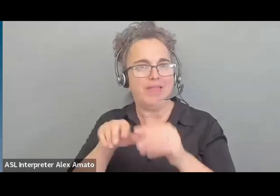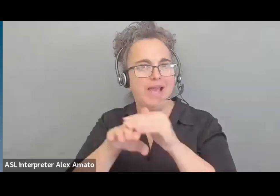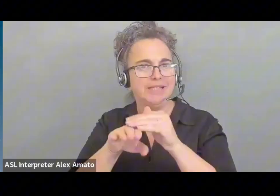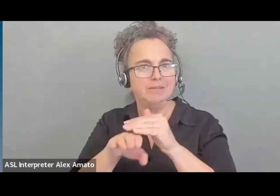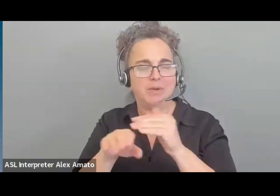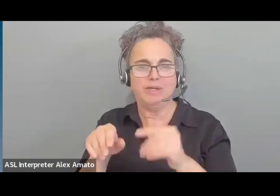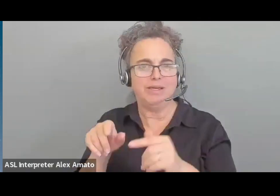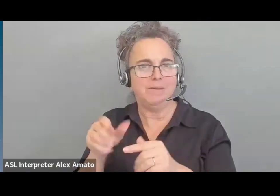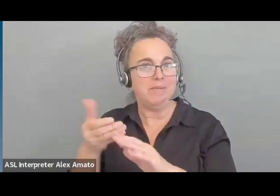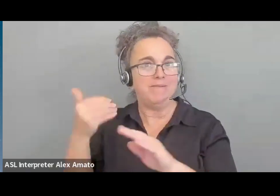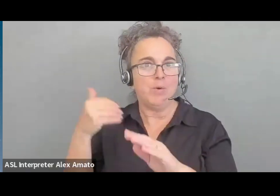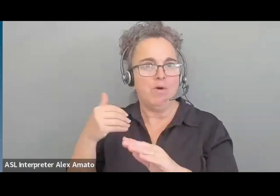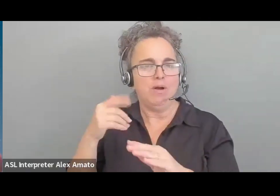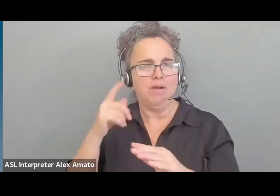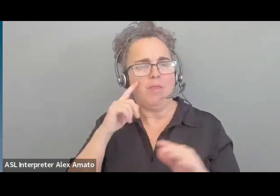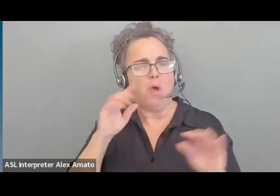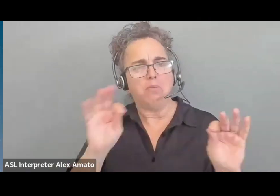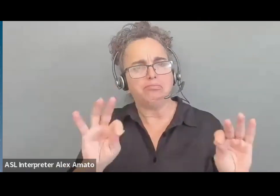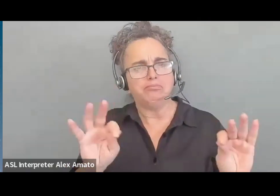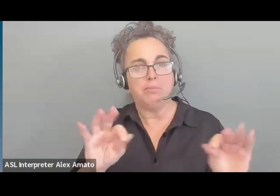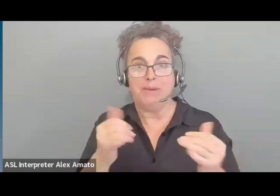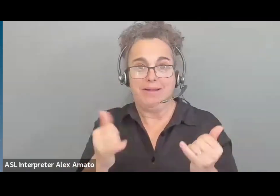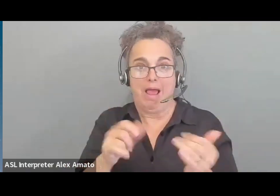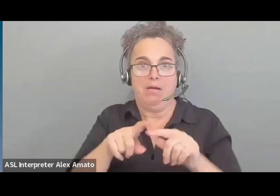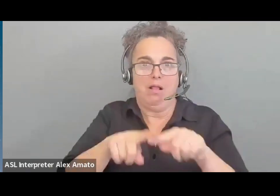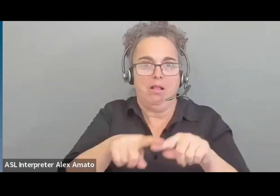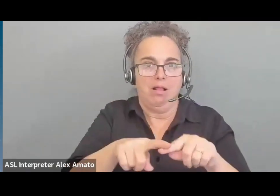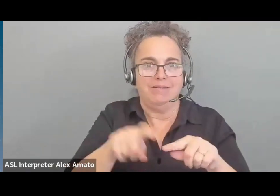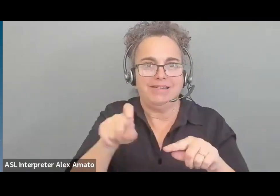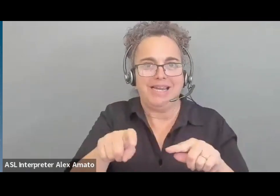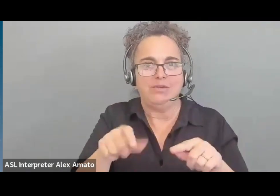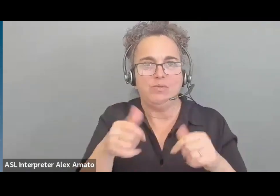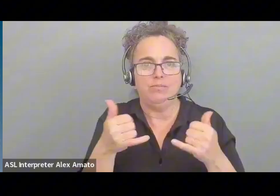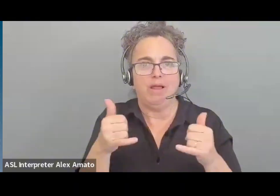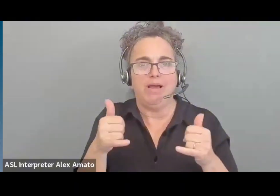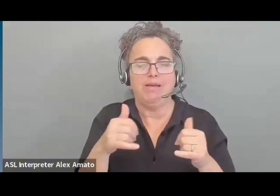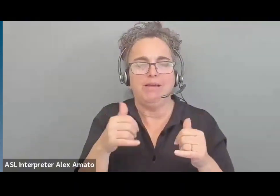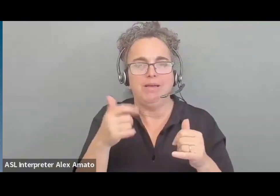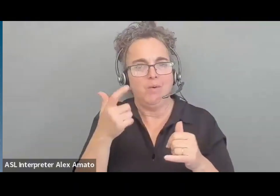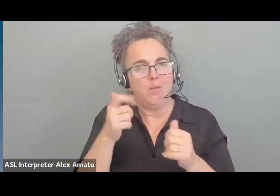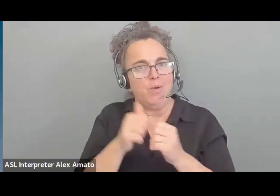also can be seen in other parts of the gaming ecosystem when you now see reviewers like